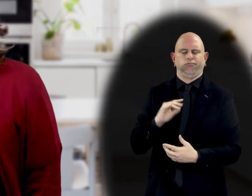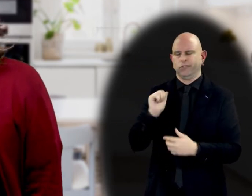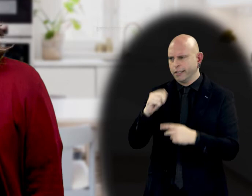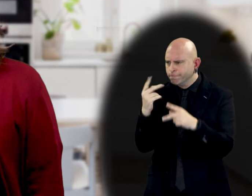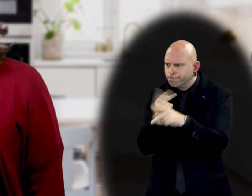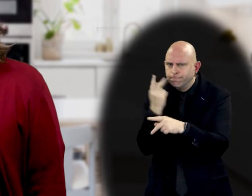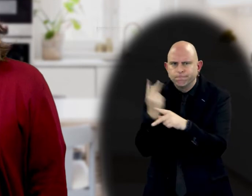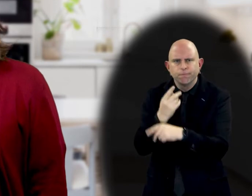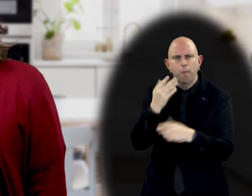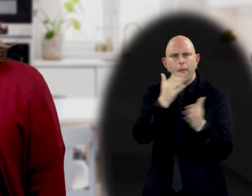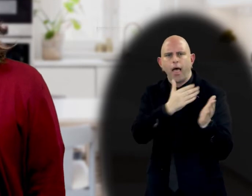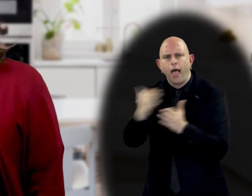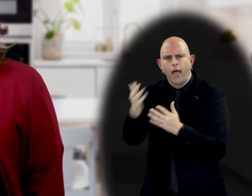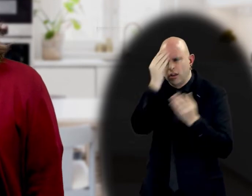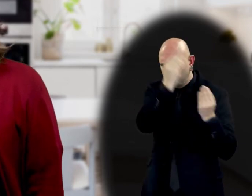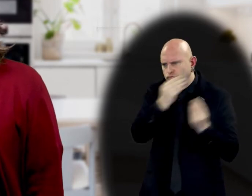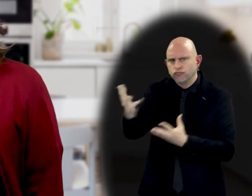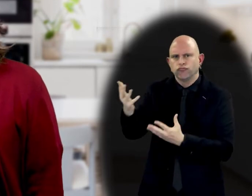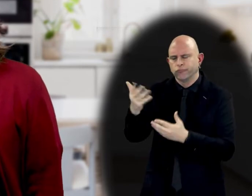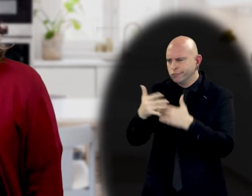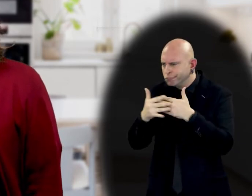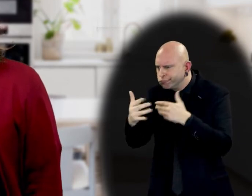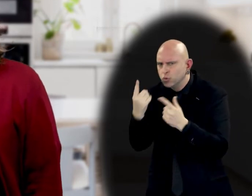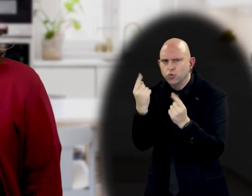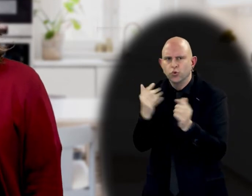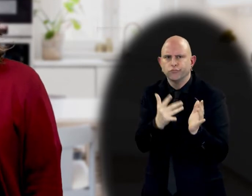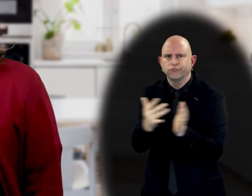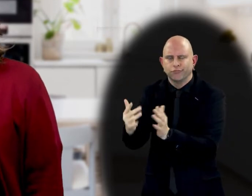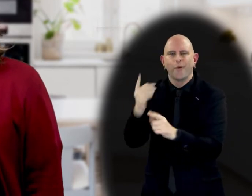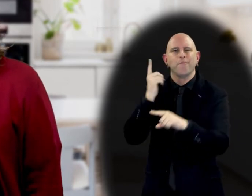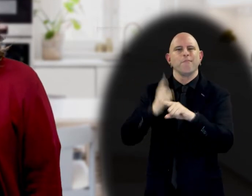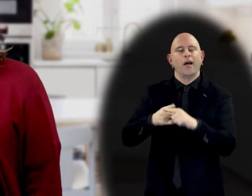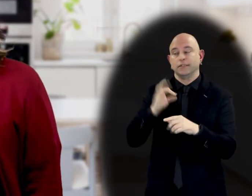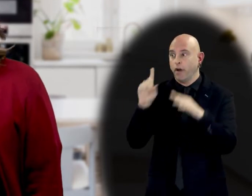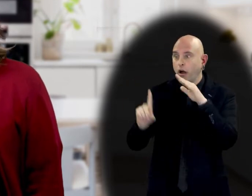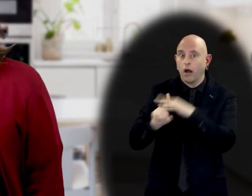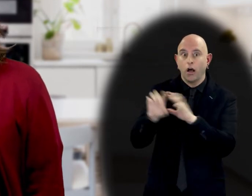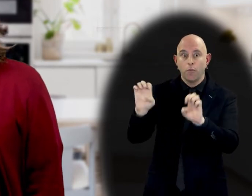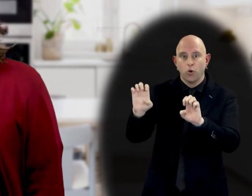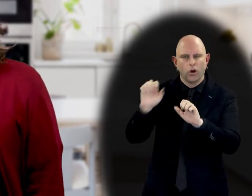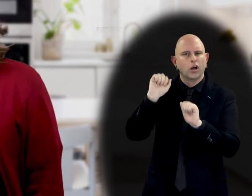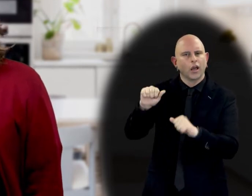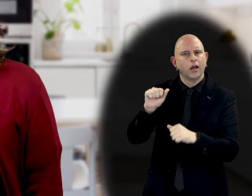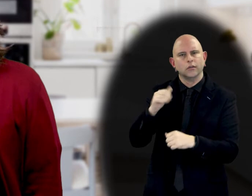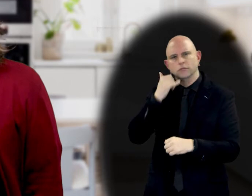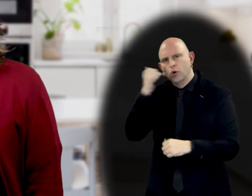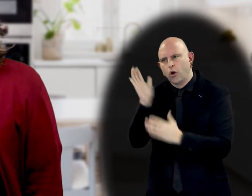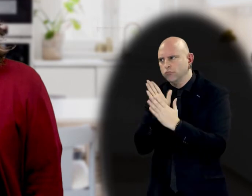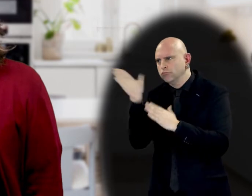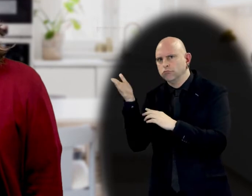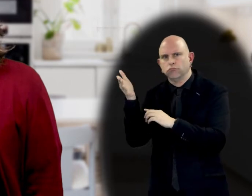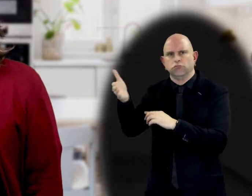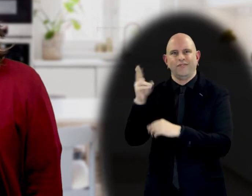so we could come up with a plan for communicating Mary's progress and agreed that I'd use a video relay service telephone call